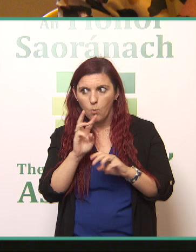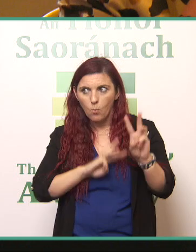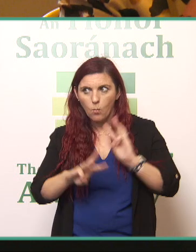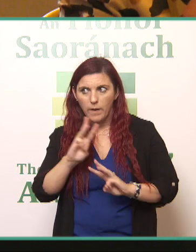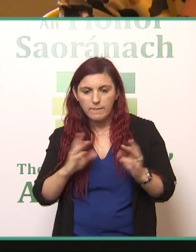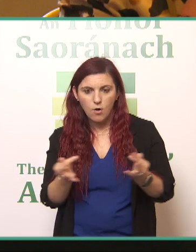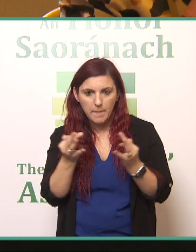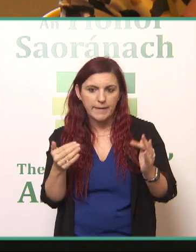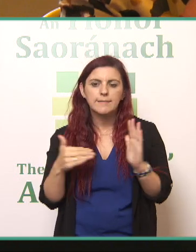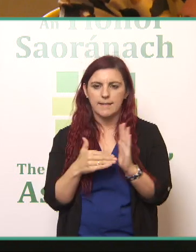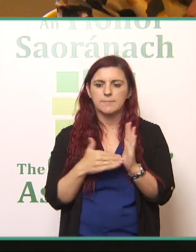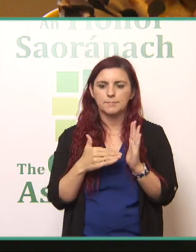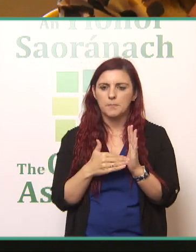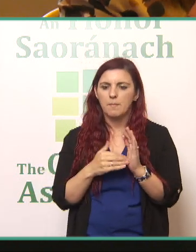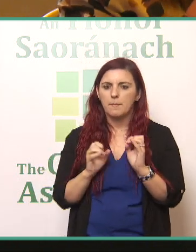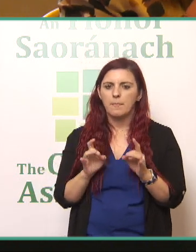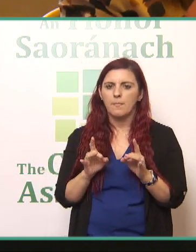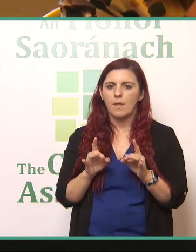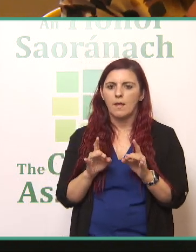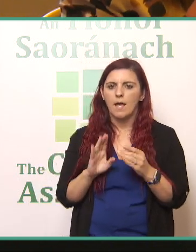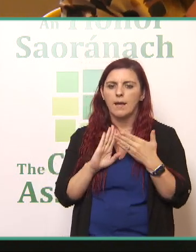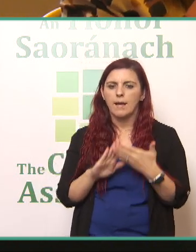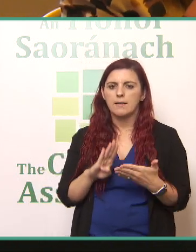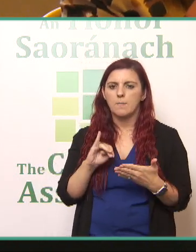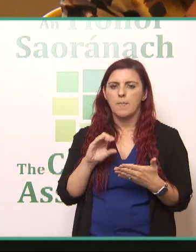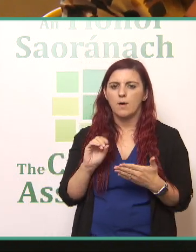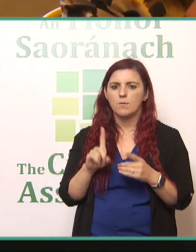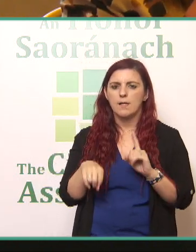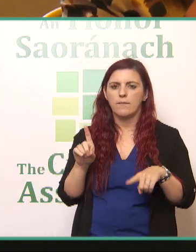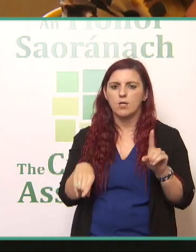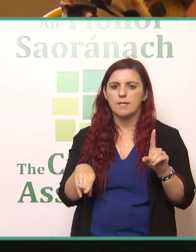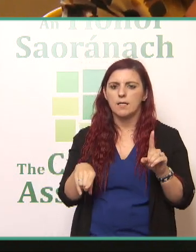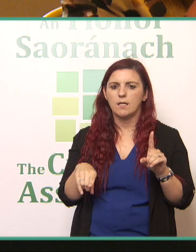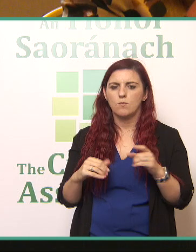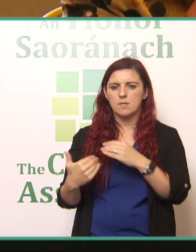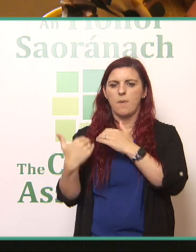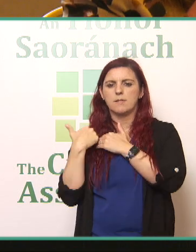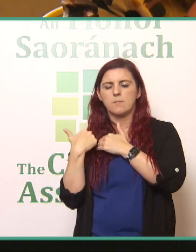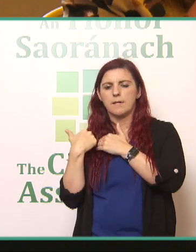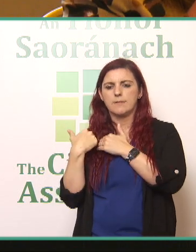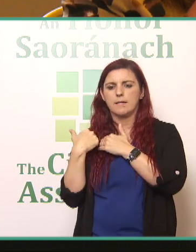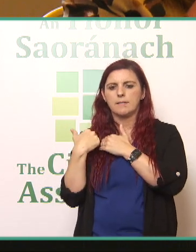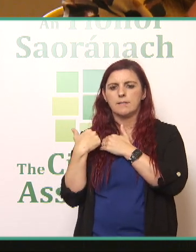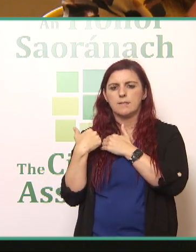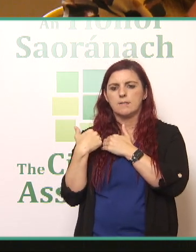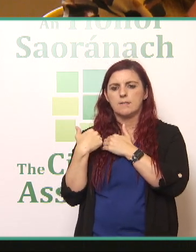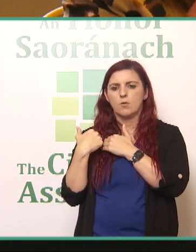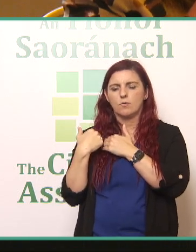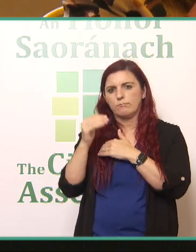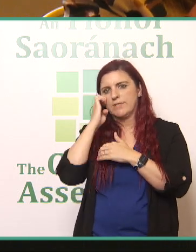Yes against you're by the biodiversity responsibilities. You're predicted responsibilities.